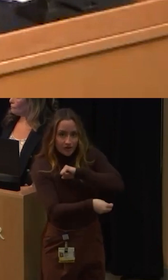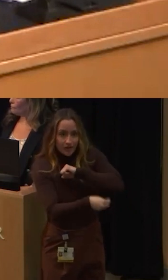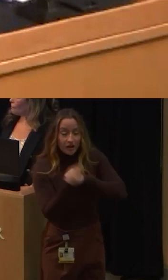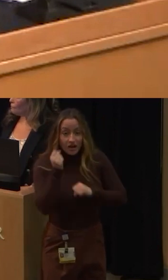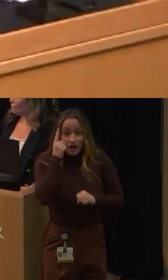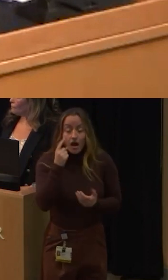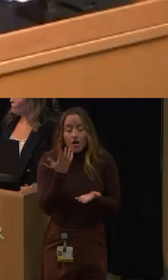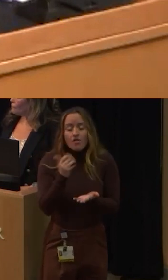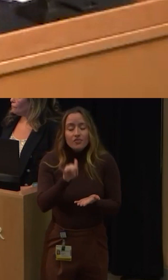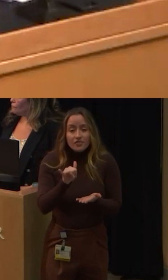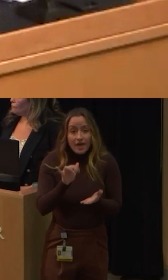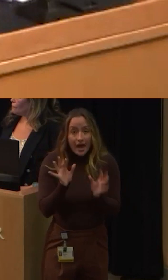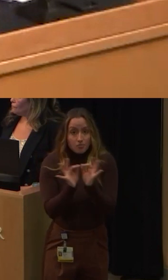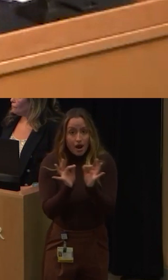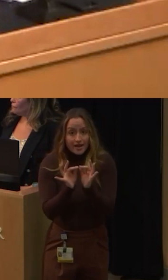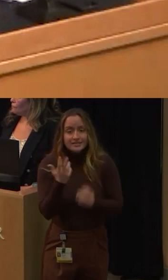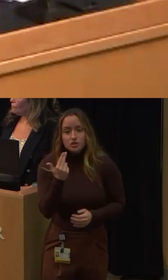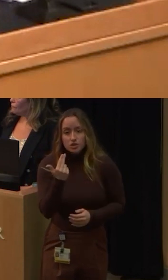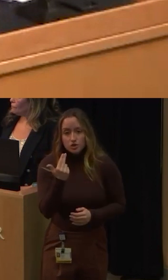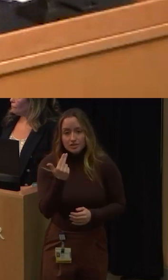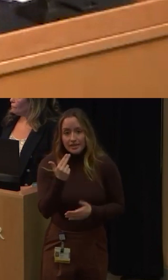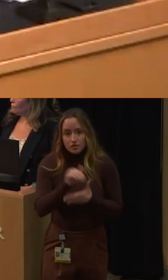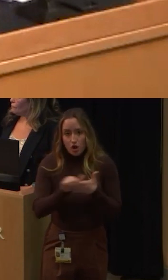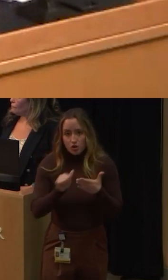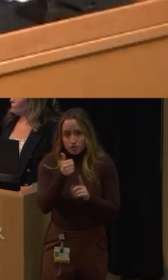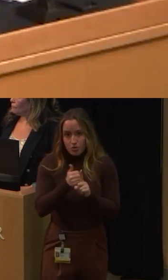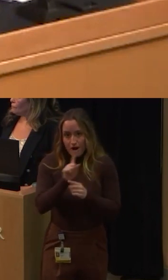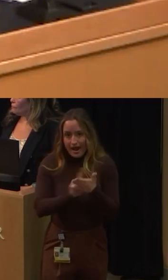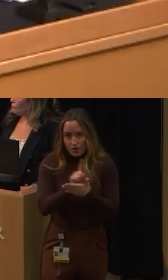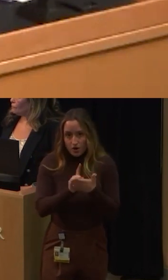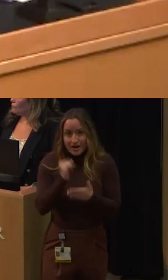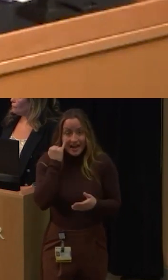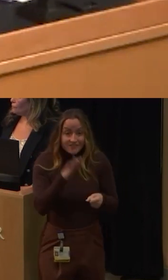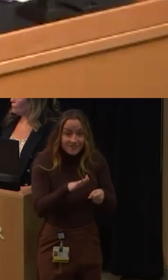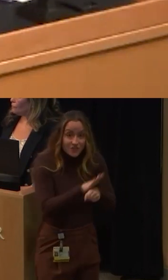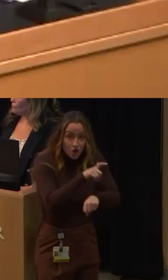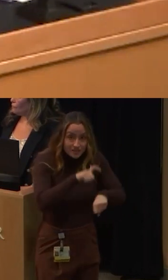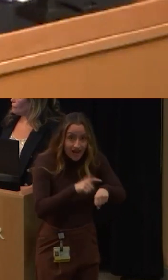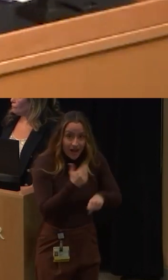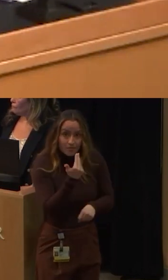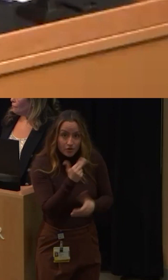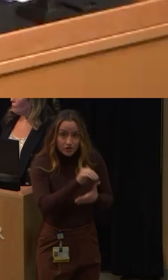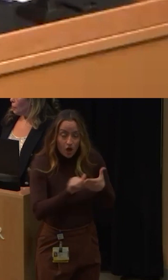If they make $13 an hour or more full-time, that will take them out of poverty.